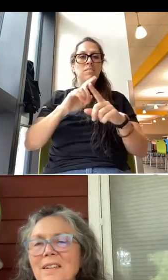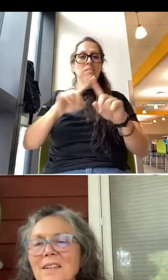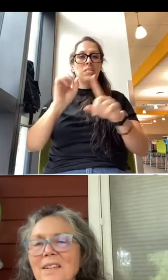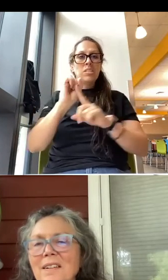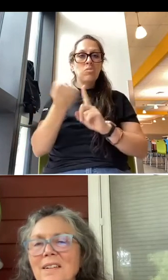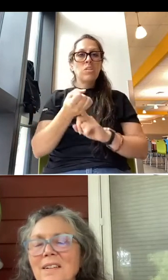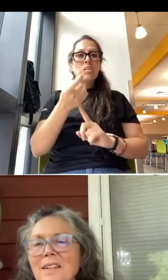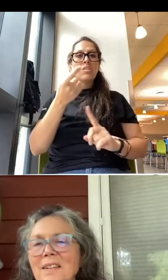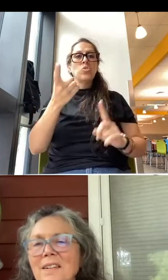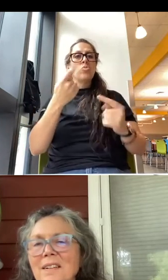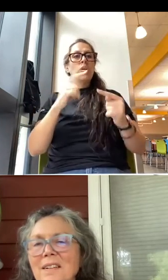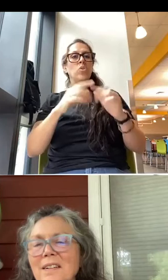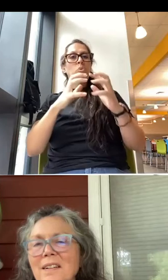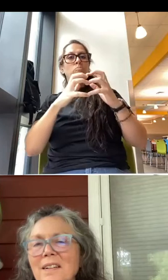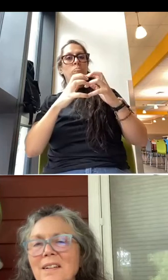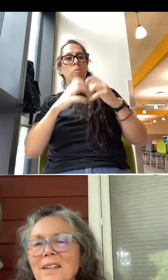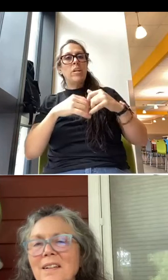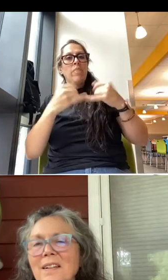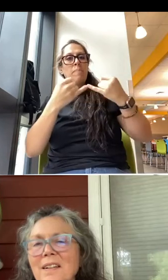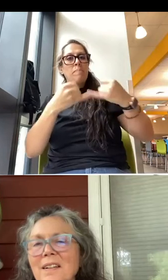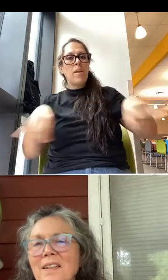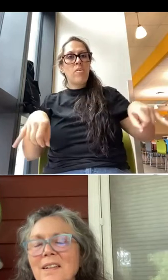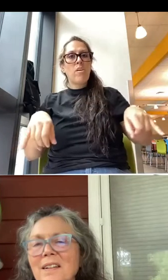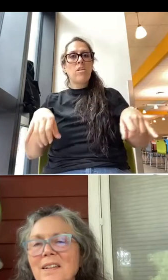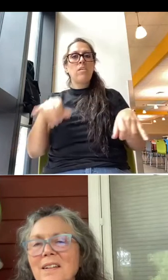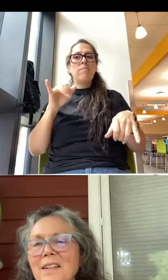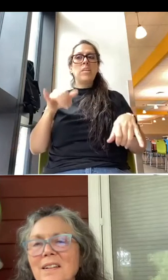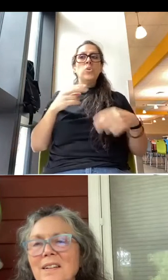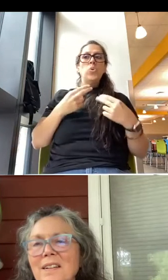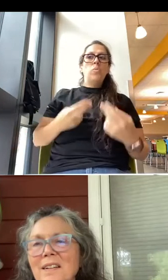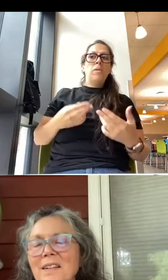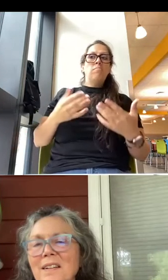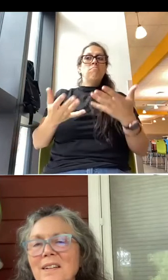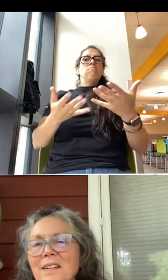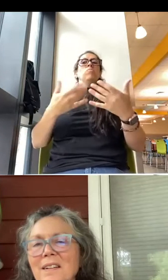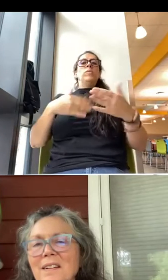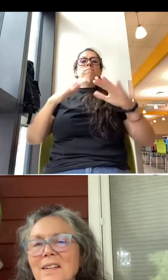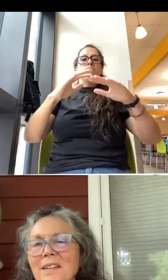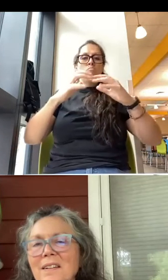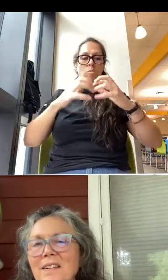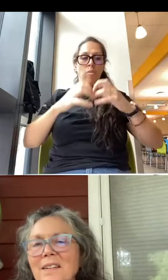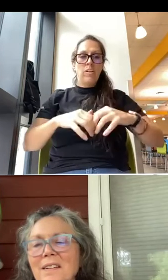kinds of barriers of dehumanization, you know, like, uh, like um, you know, the idea